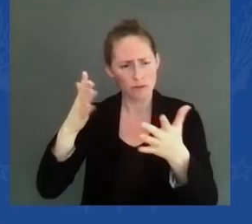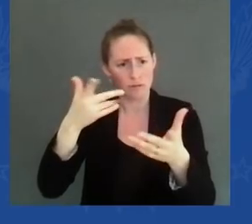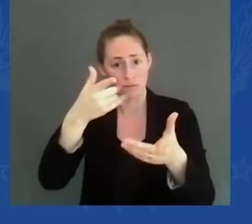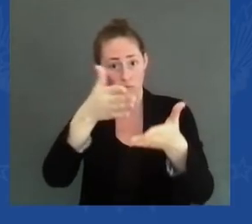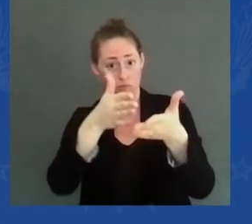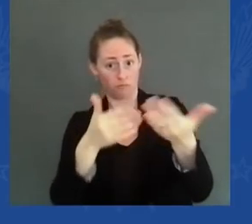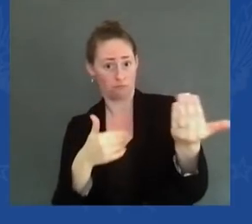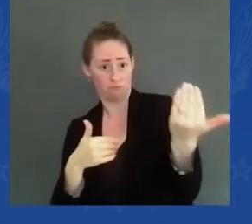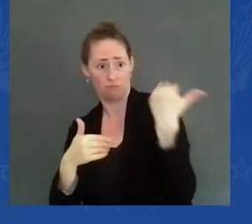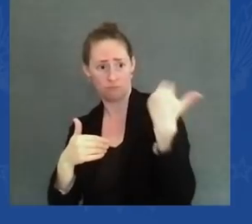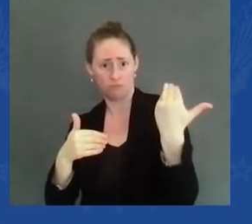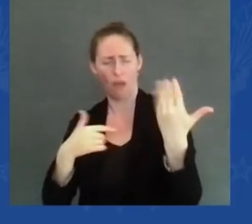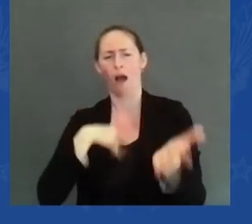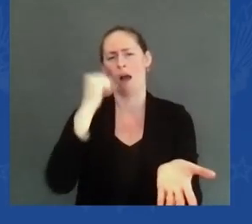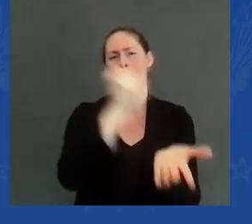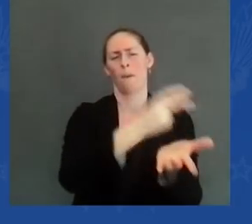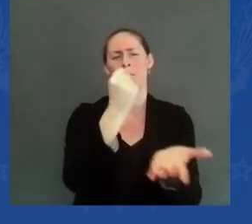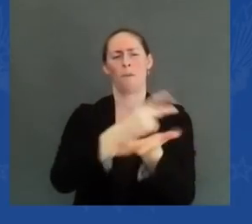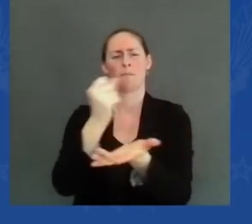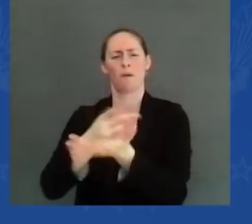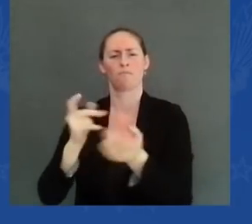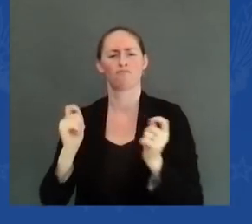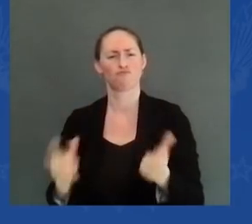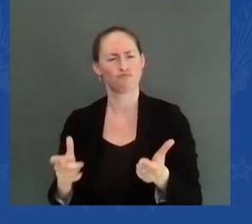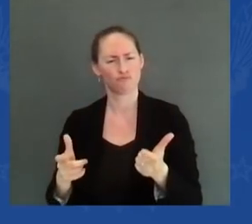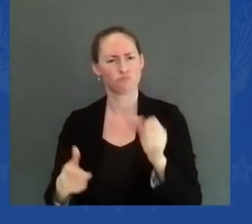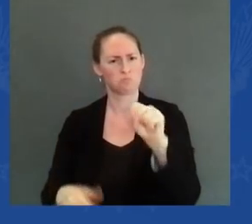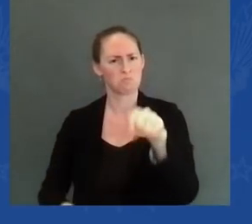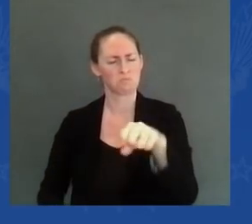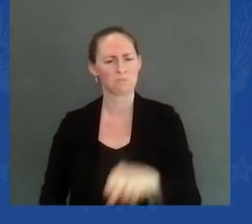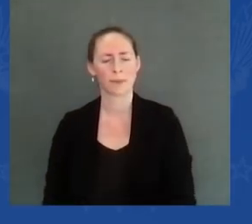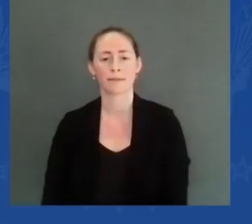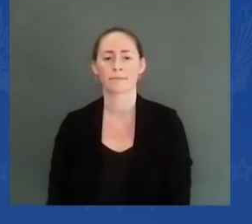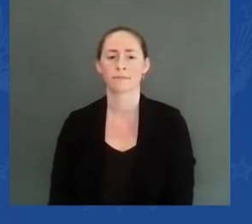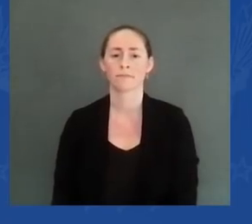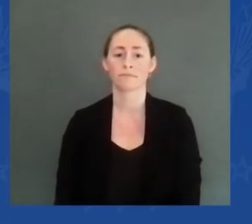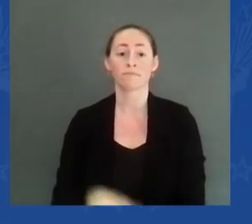and the New York Police Department, the Sanitation Department, and other first responders,